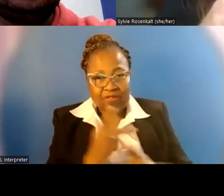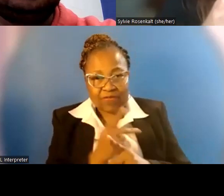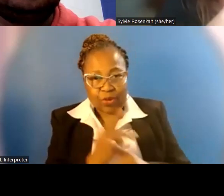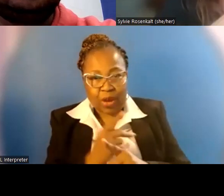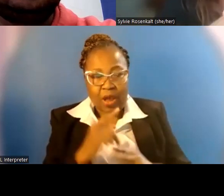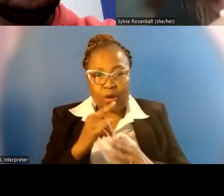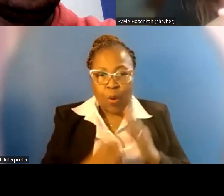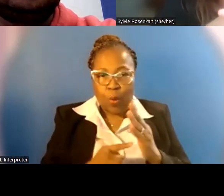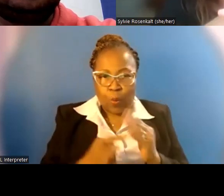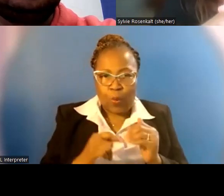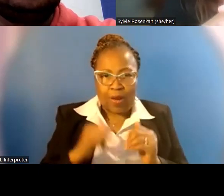with your parents means.